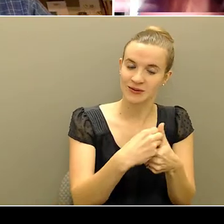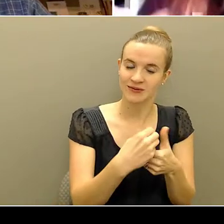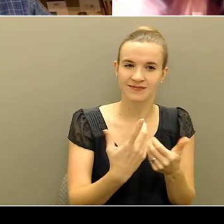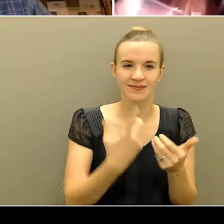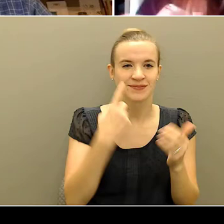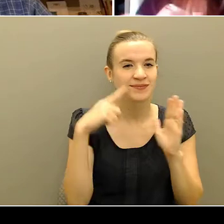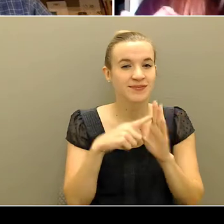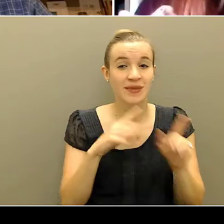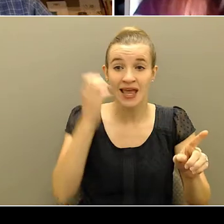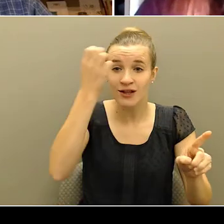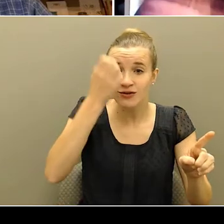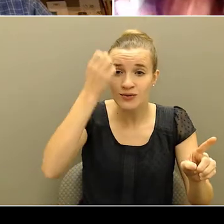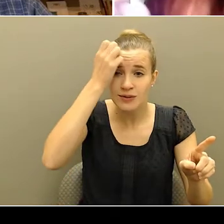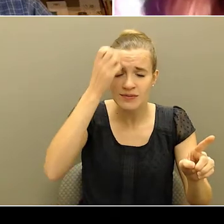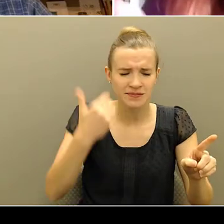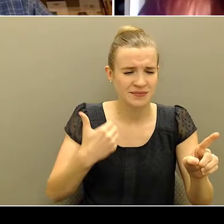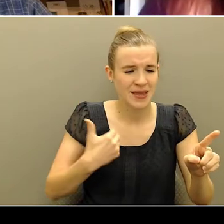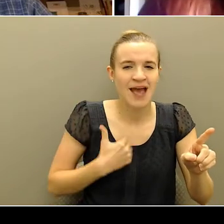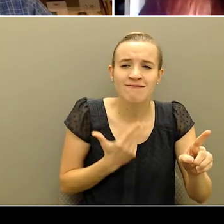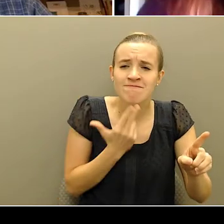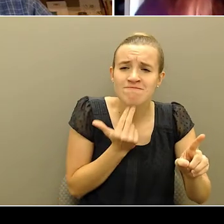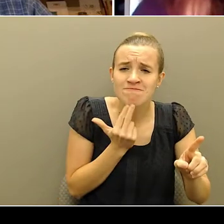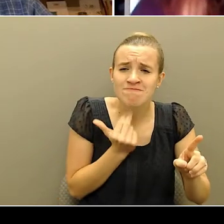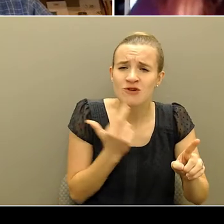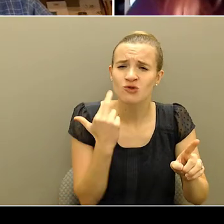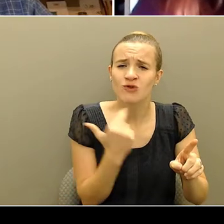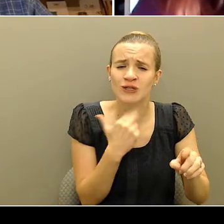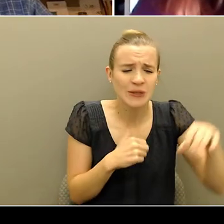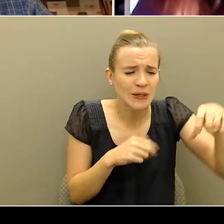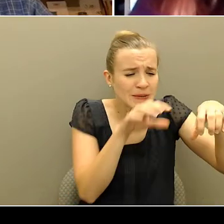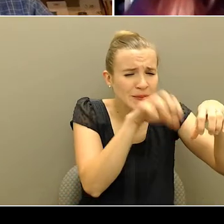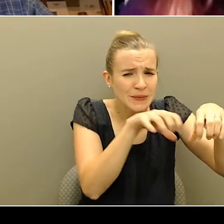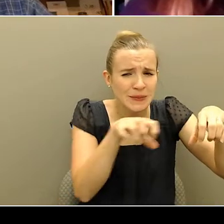majority of their seating? All outdoors. So I'm thinking, possibly because of you